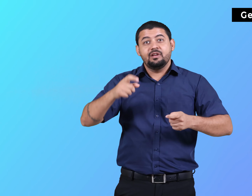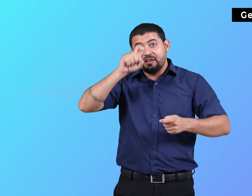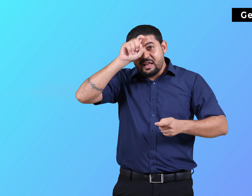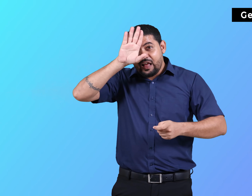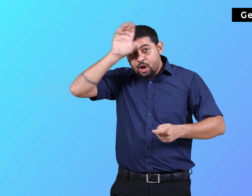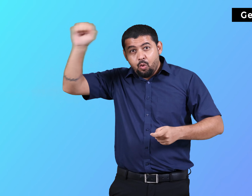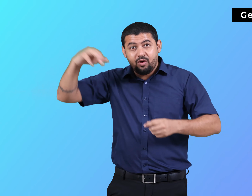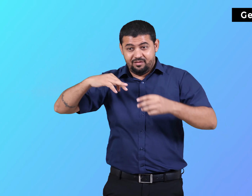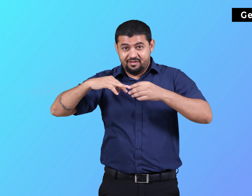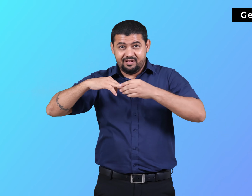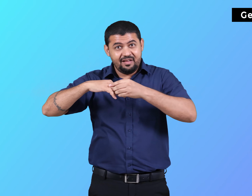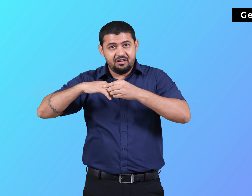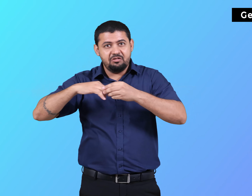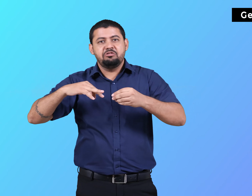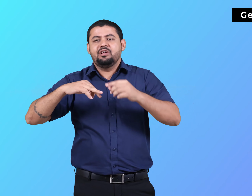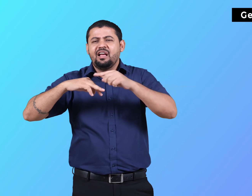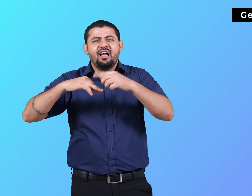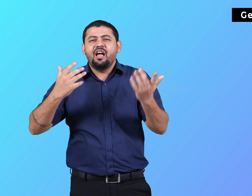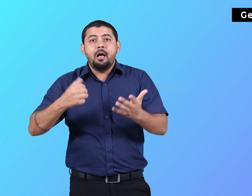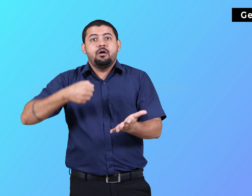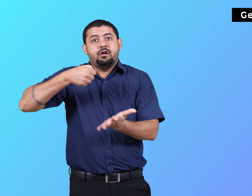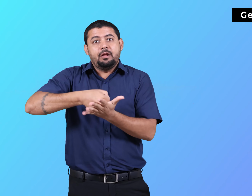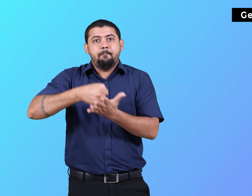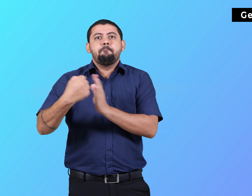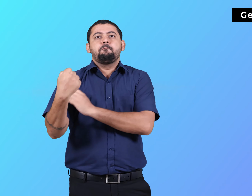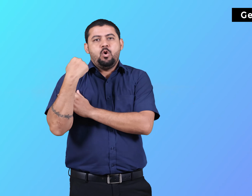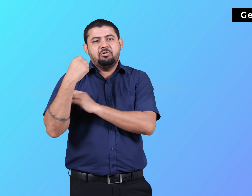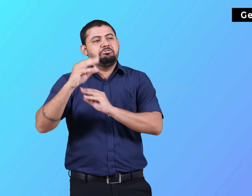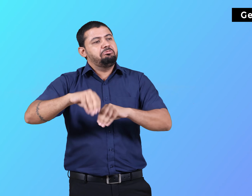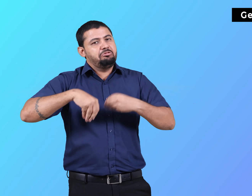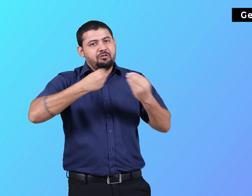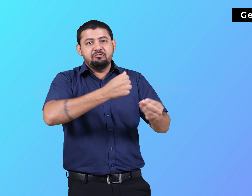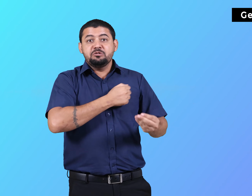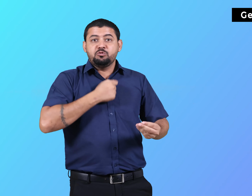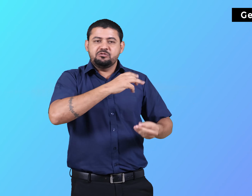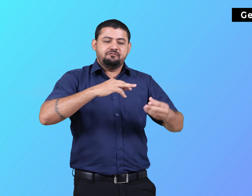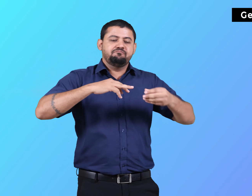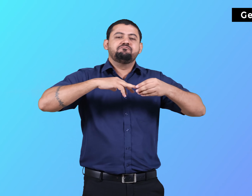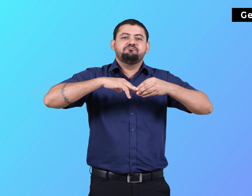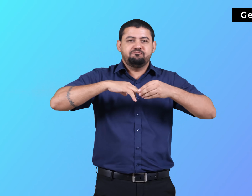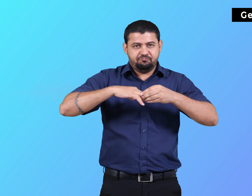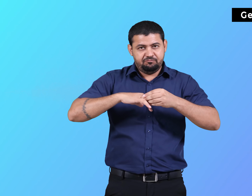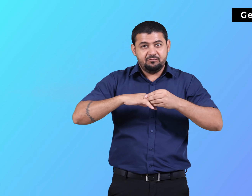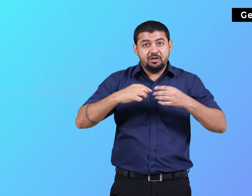Then Pharaoh took off his ring with his royal seal on it, and he put it on Joseph’s finger.